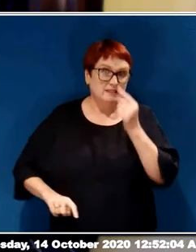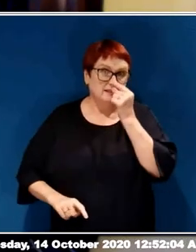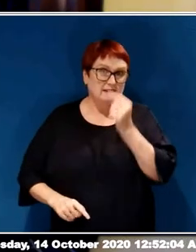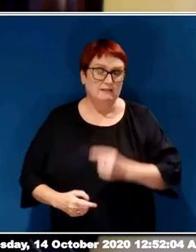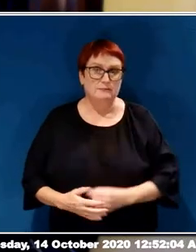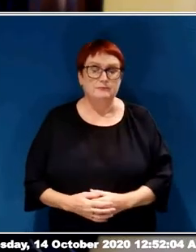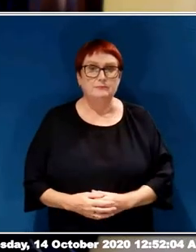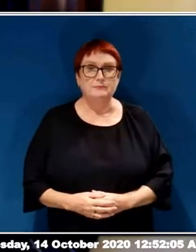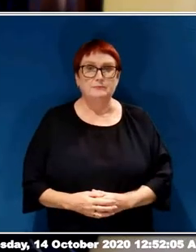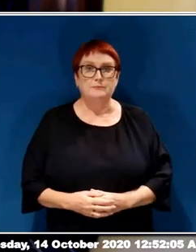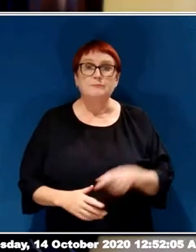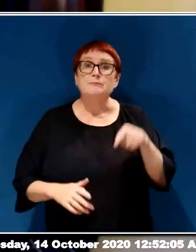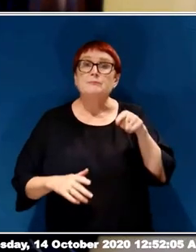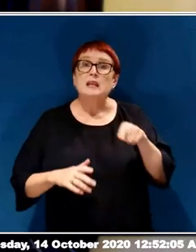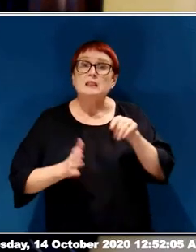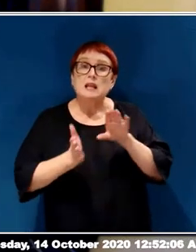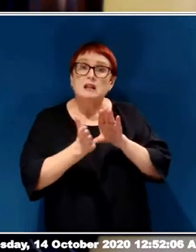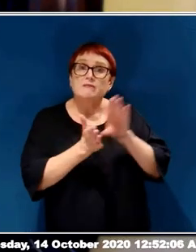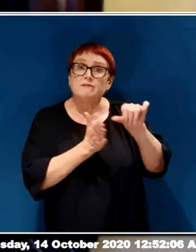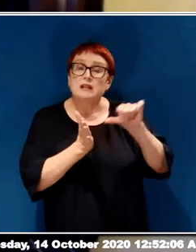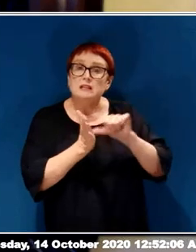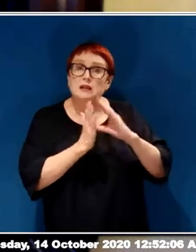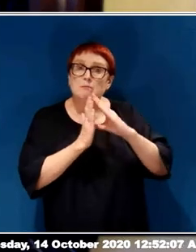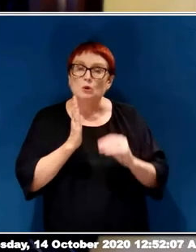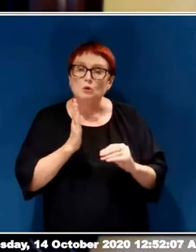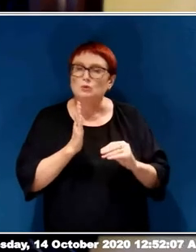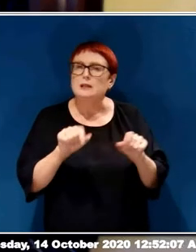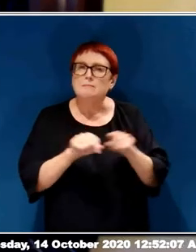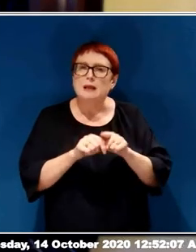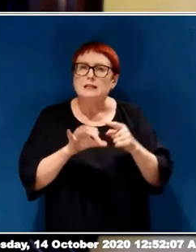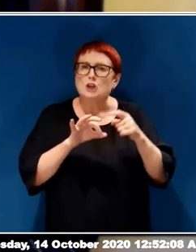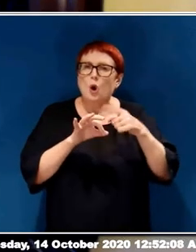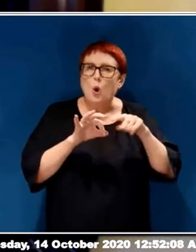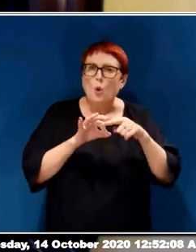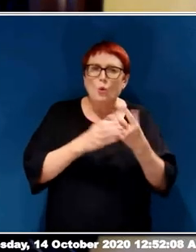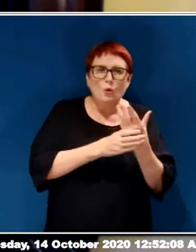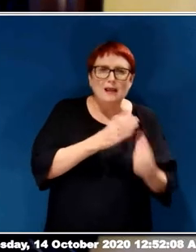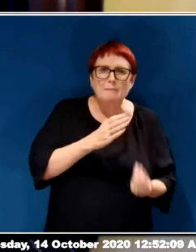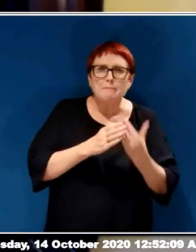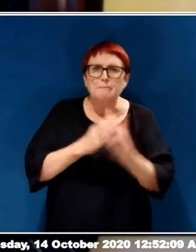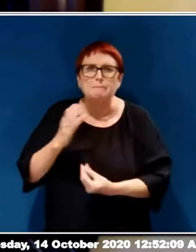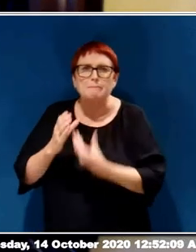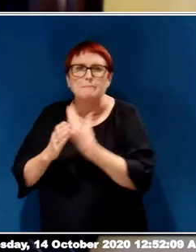It's not uncommon for parents, for example, to be told, "We don't have the